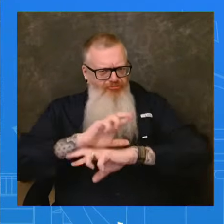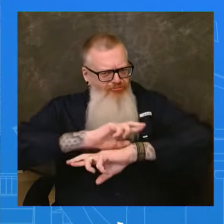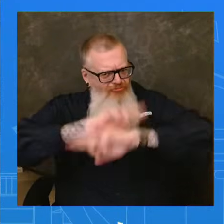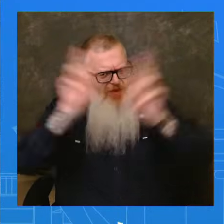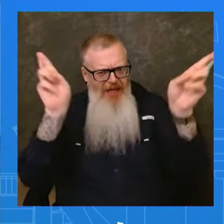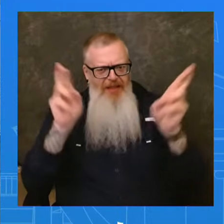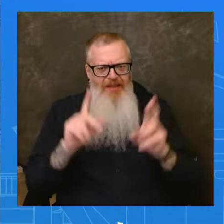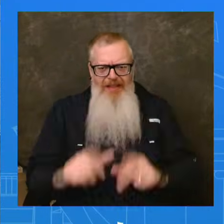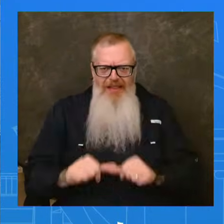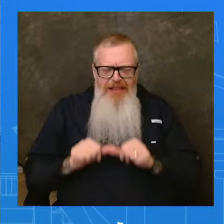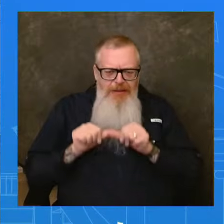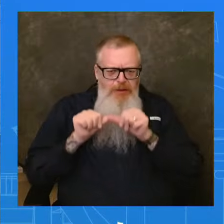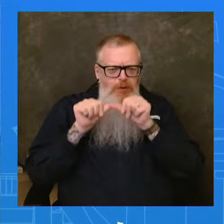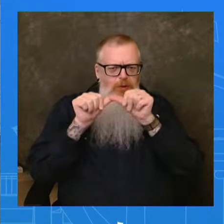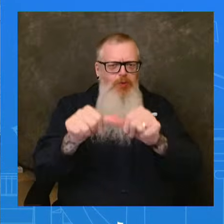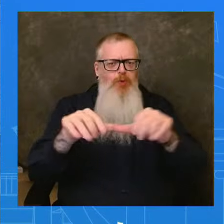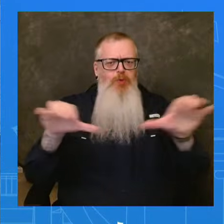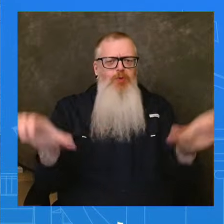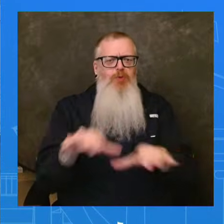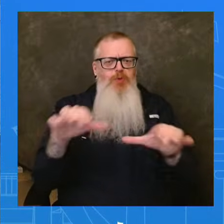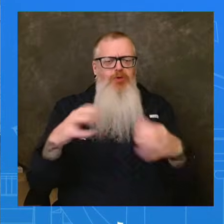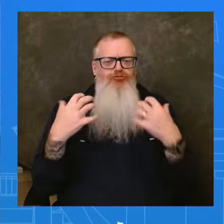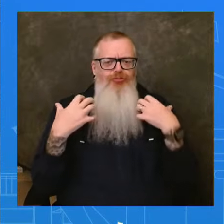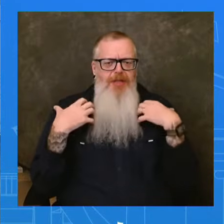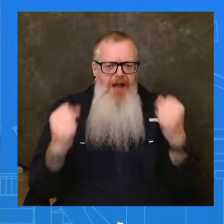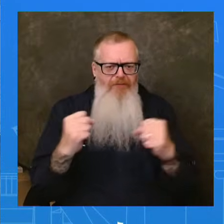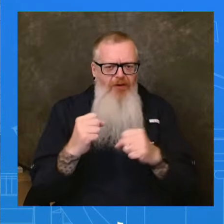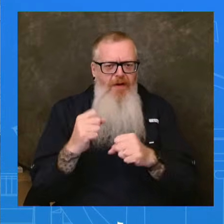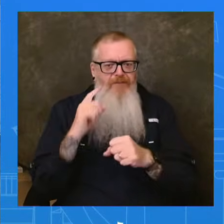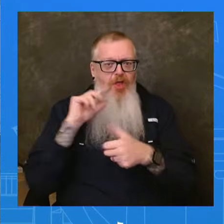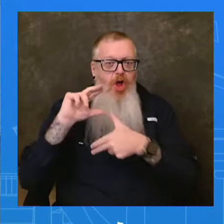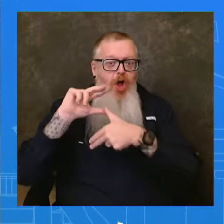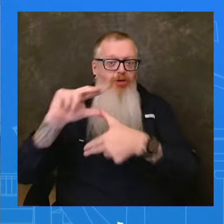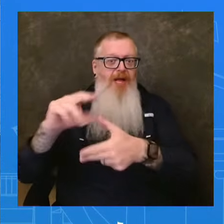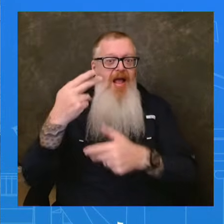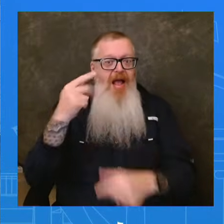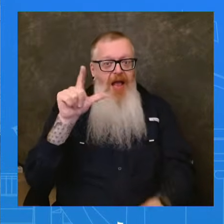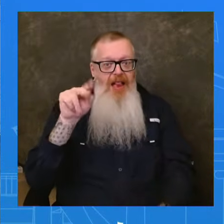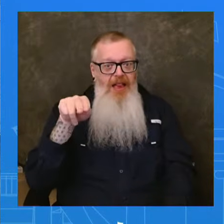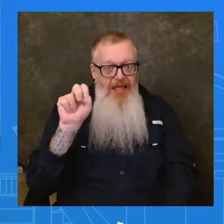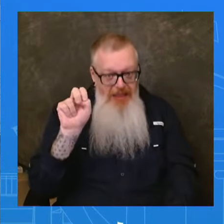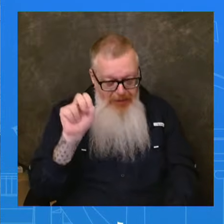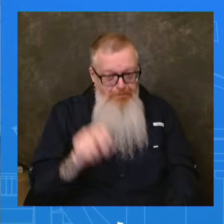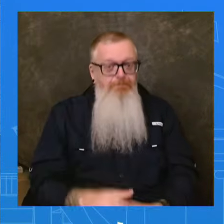for Hurricane Helene-impacted states. And we will be providing and I will be providing